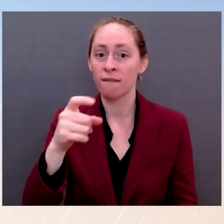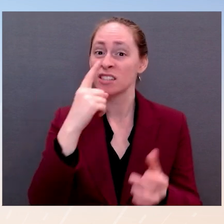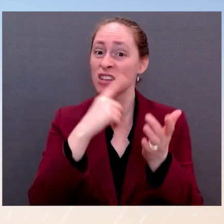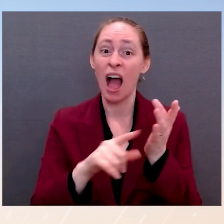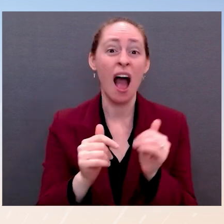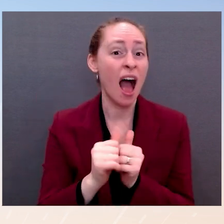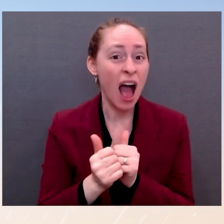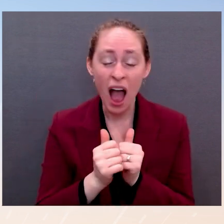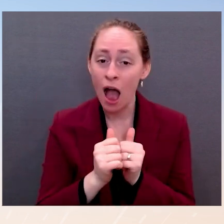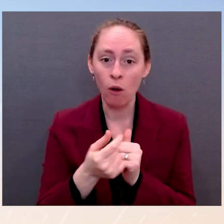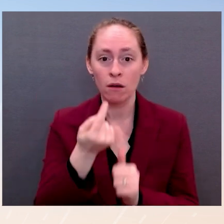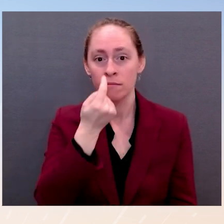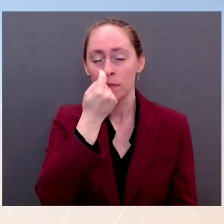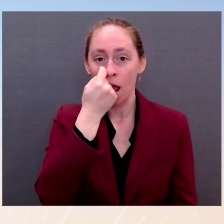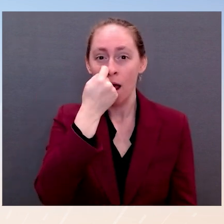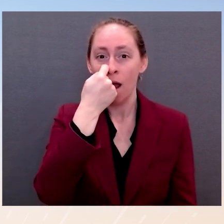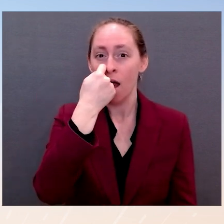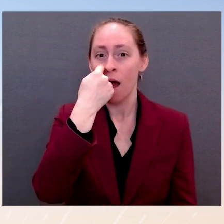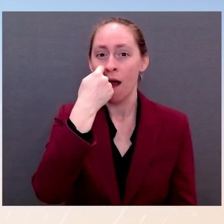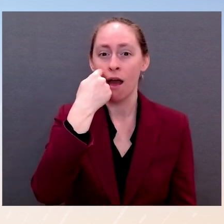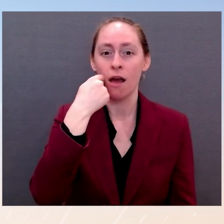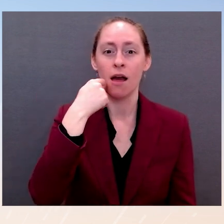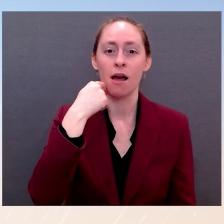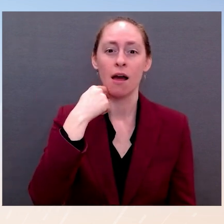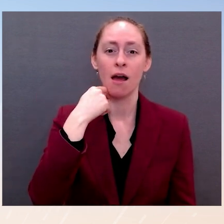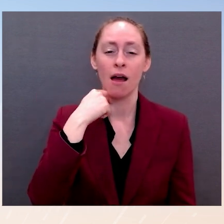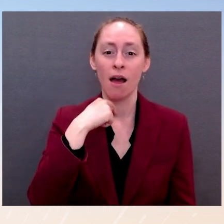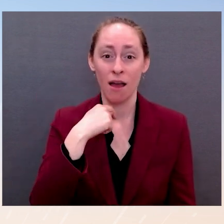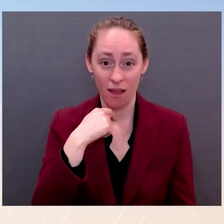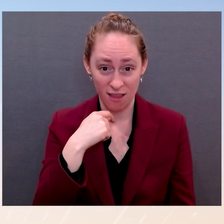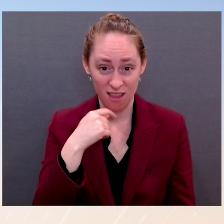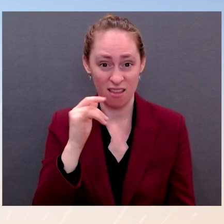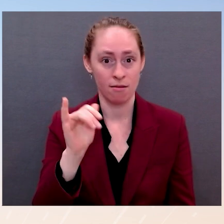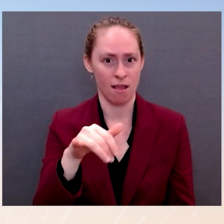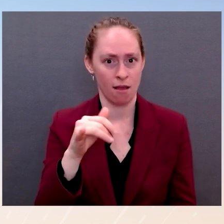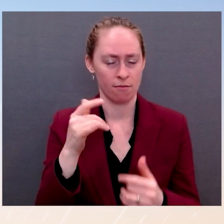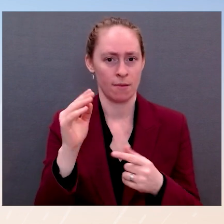And on Cinco de Mayo of 2015, I received that dreaded call from my doctor.